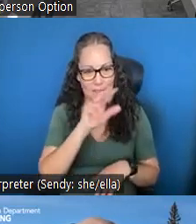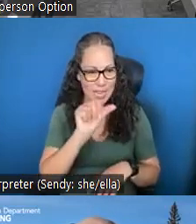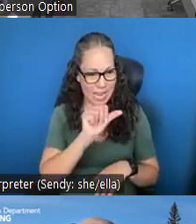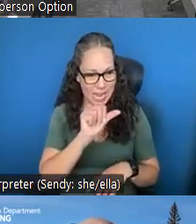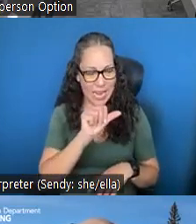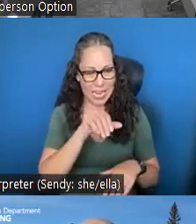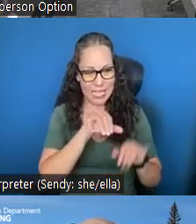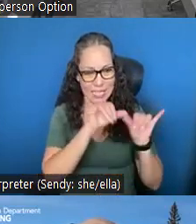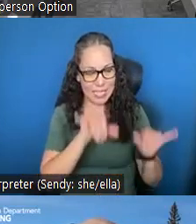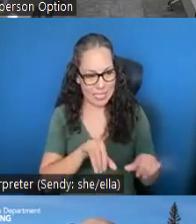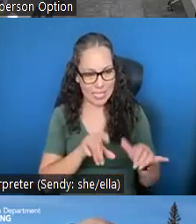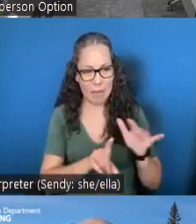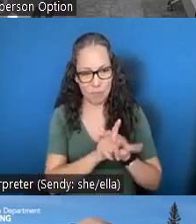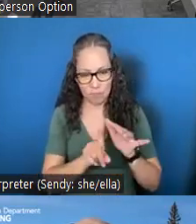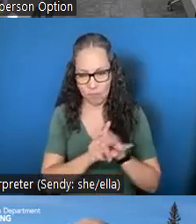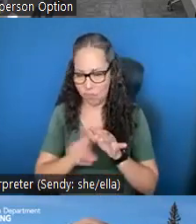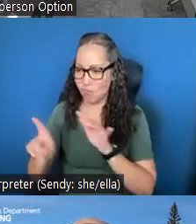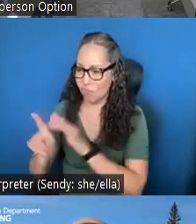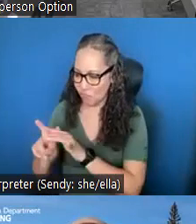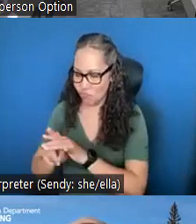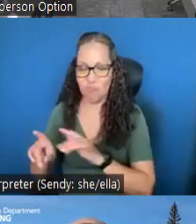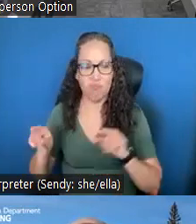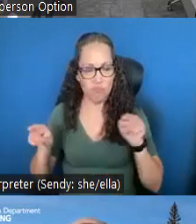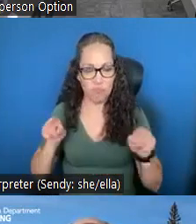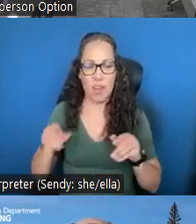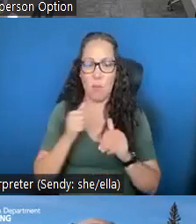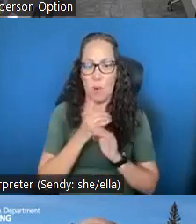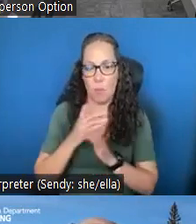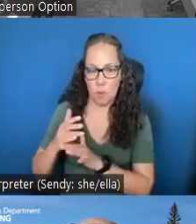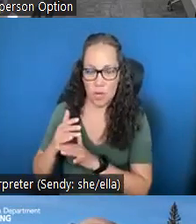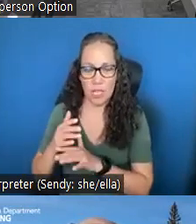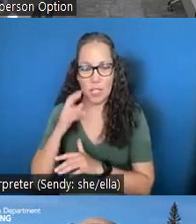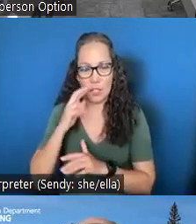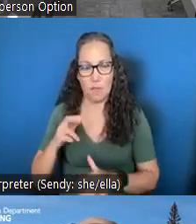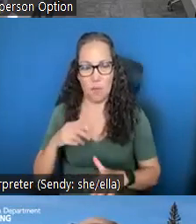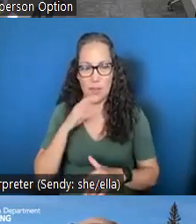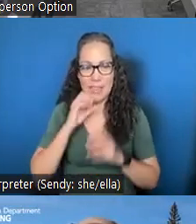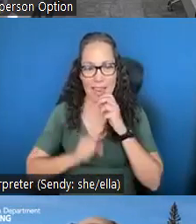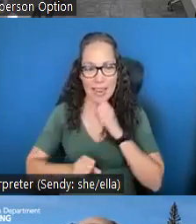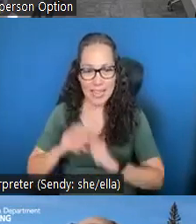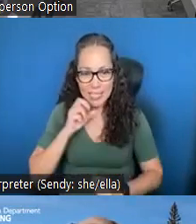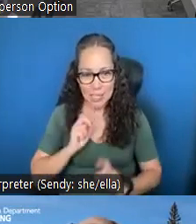services will persist uh preparation for the Aging demographic has strong political